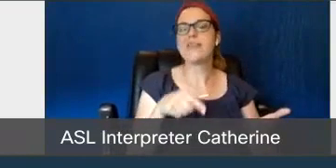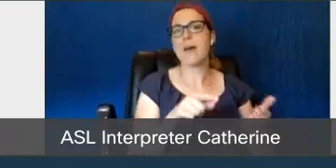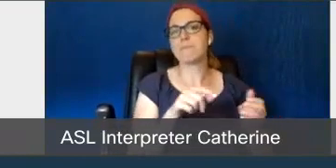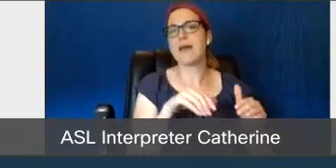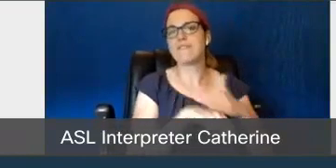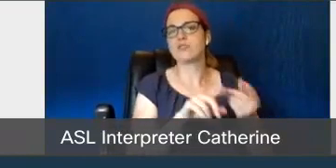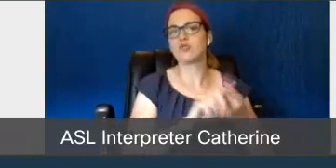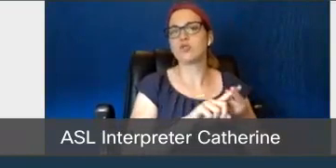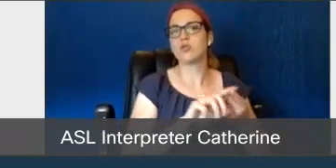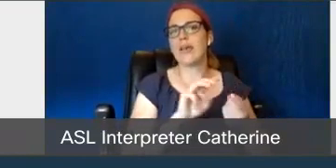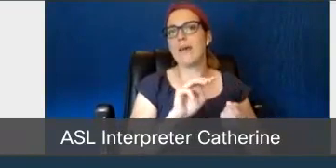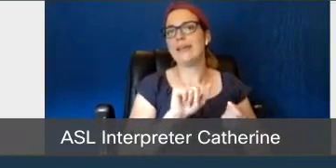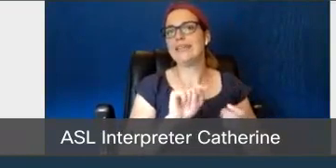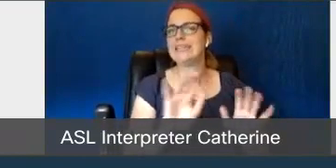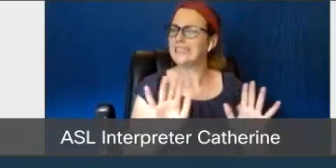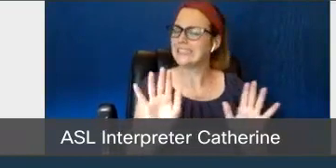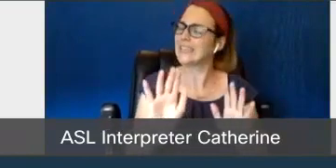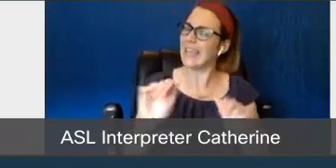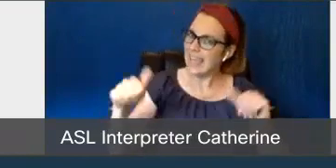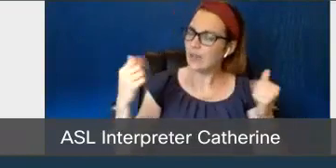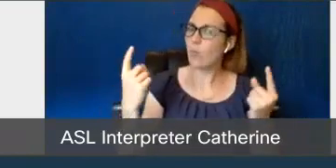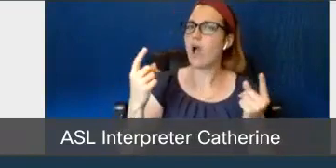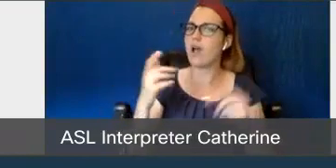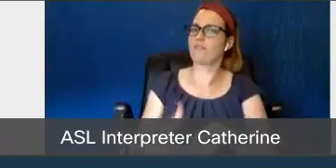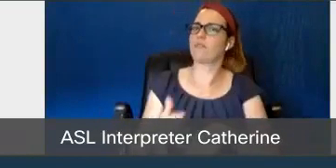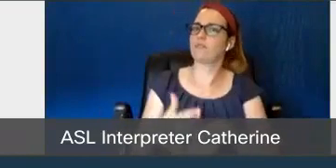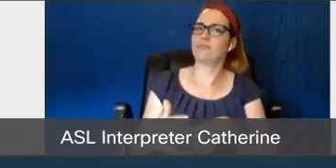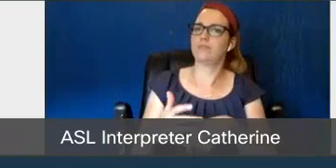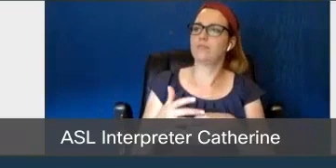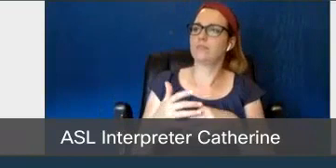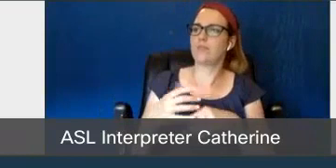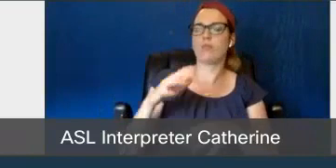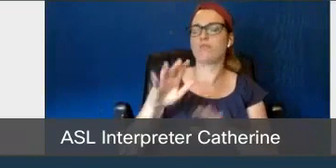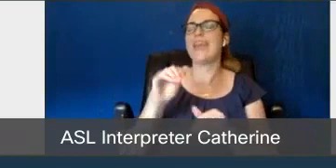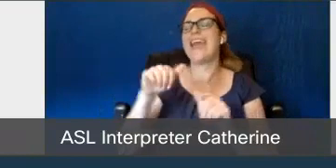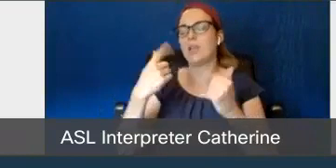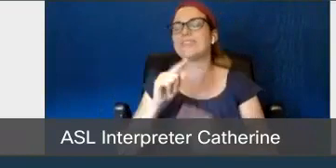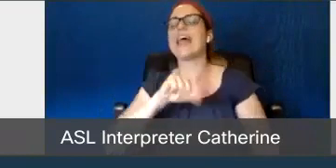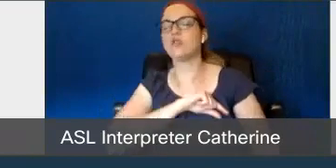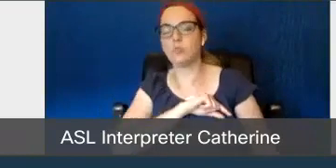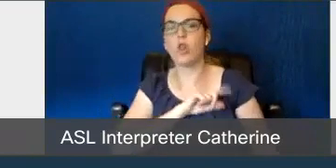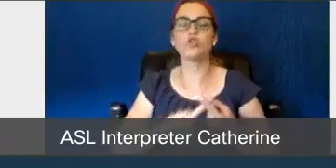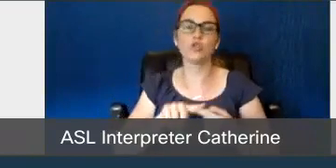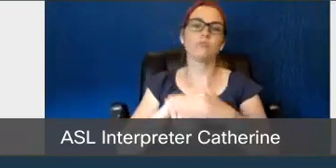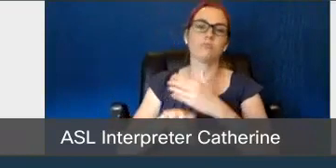that's eligible to go into a treatment court because a lot of our crimes are based upon people